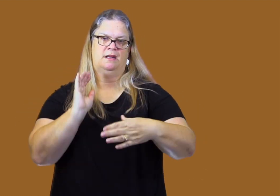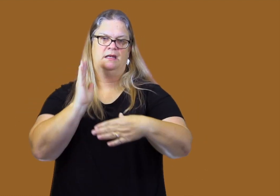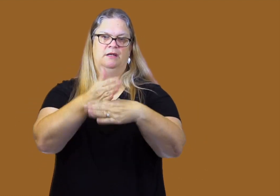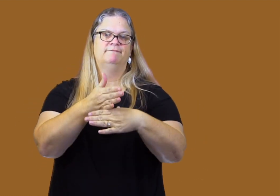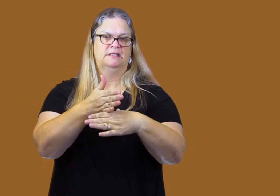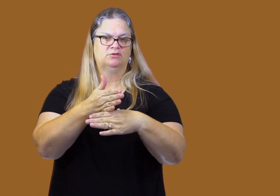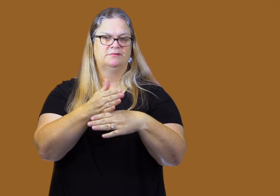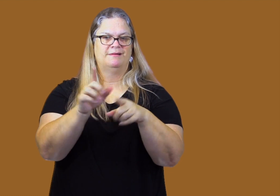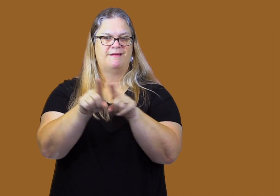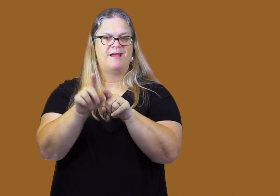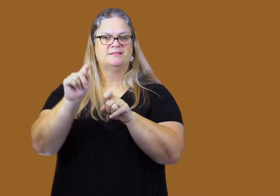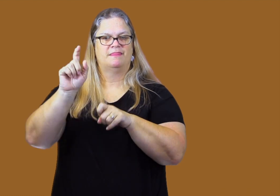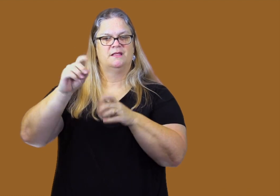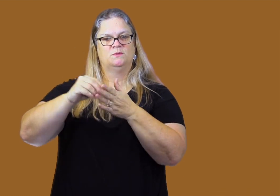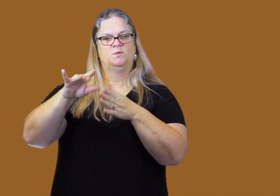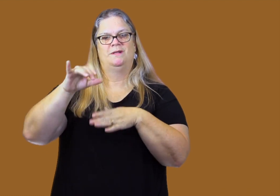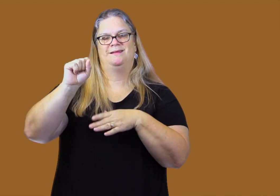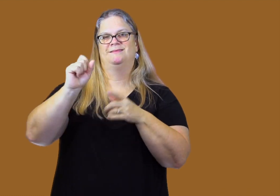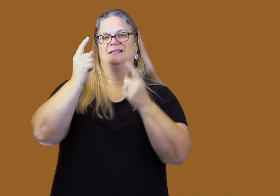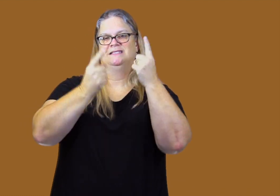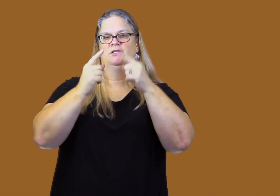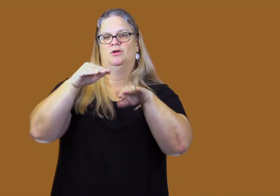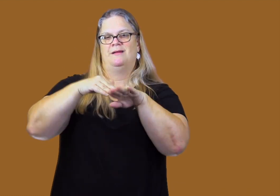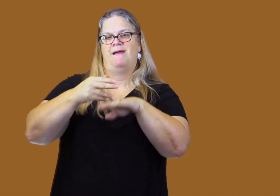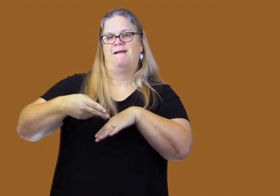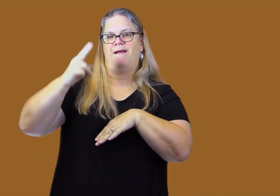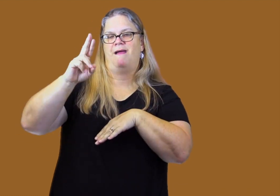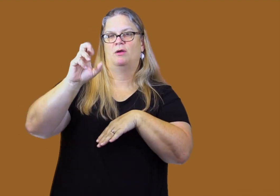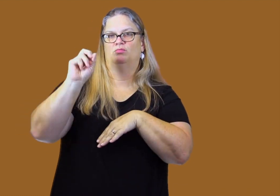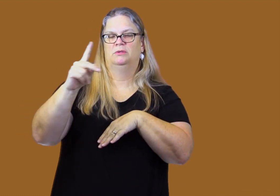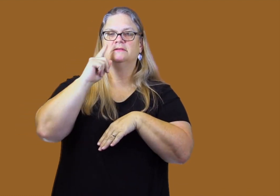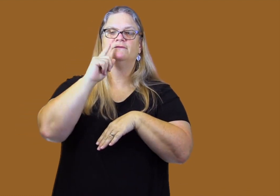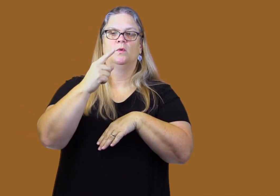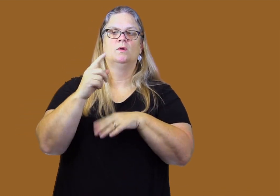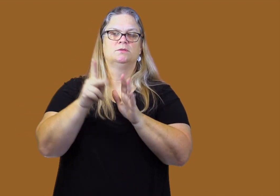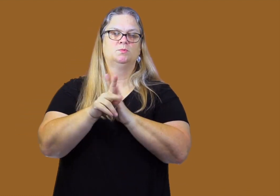and intervention as a student is considered at high risk for suicide.